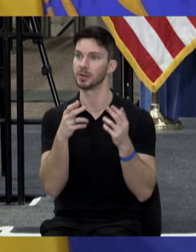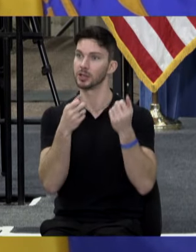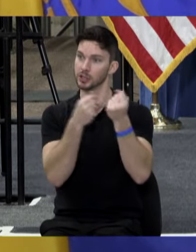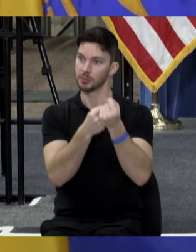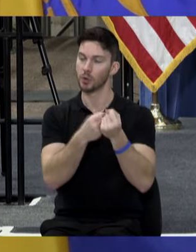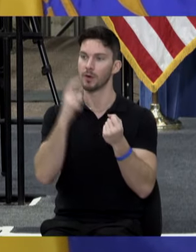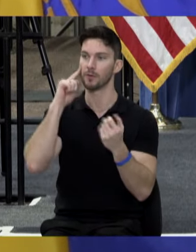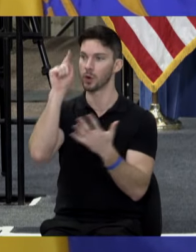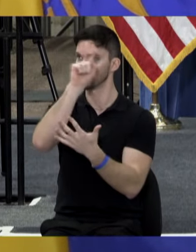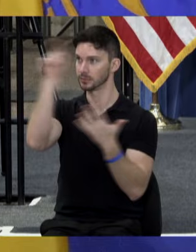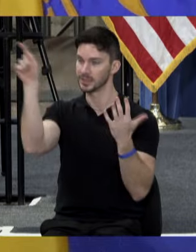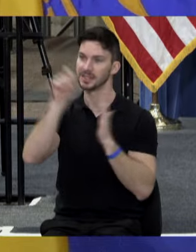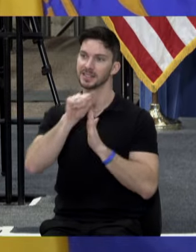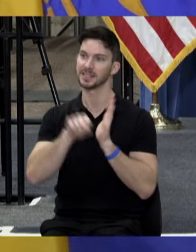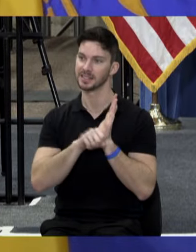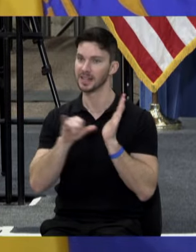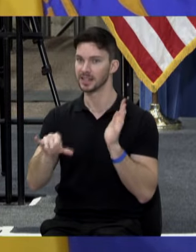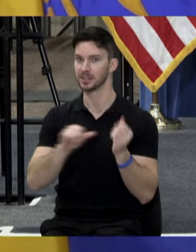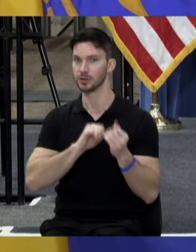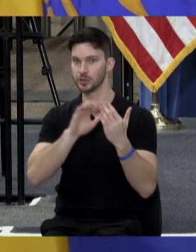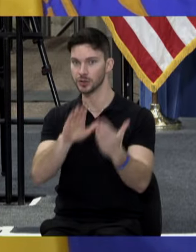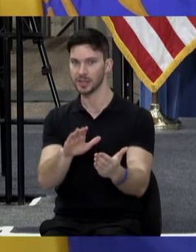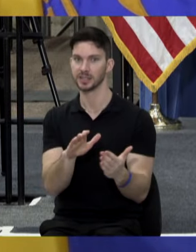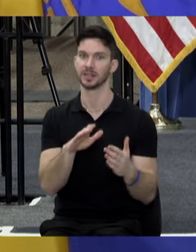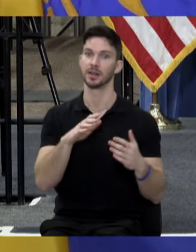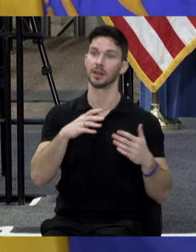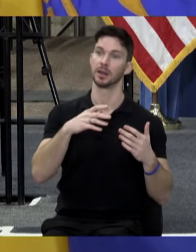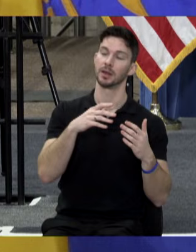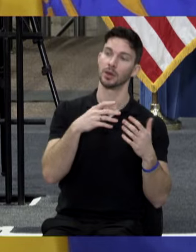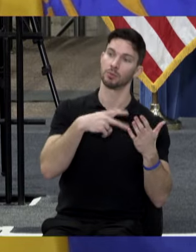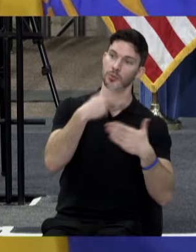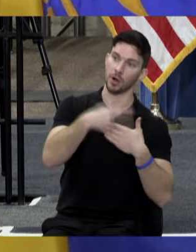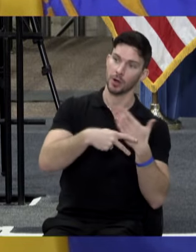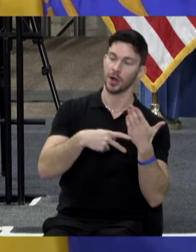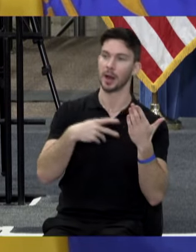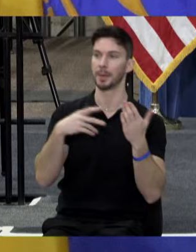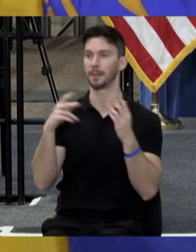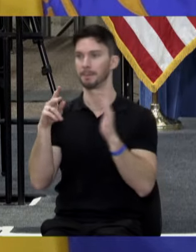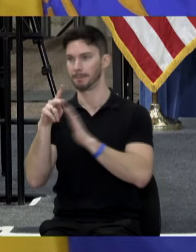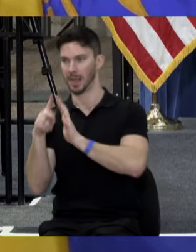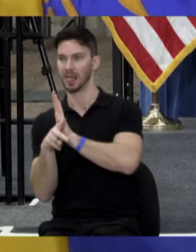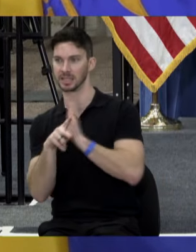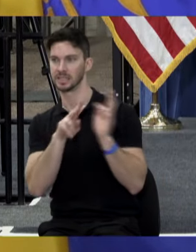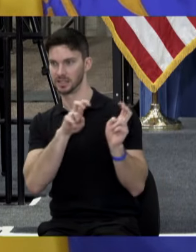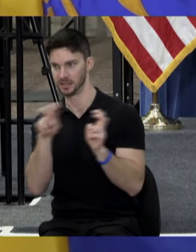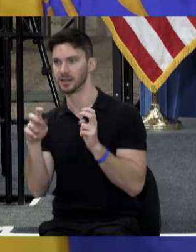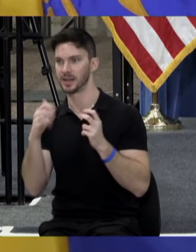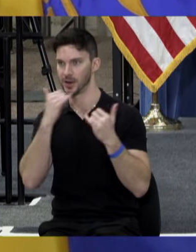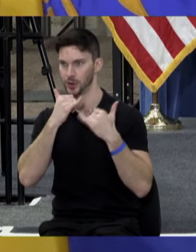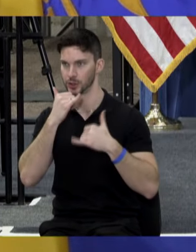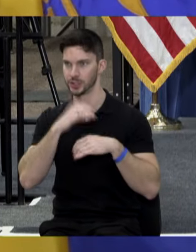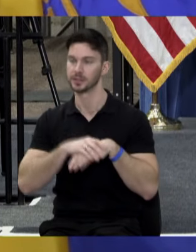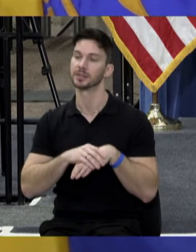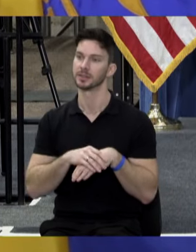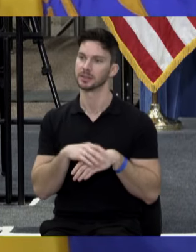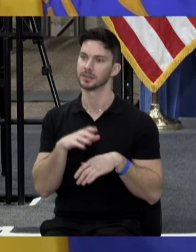emerging policy and programmatic areas. This comes alongside our already proven State Advancement